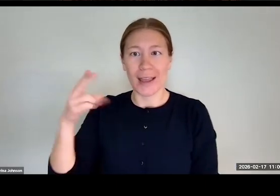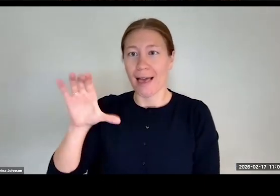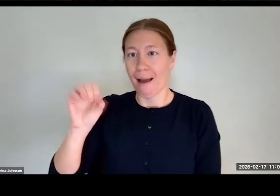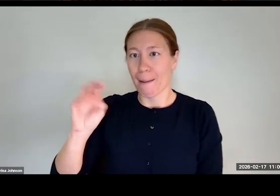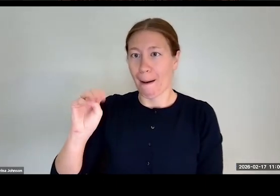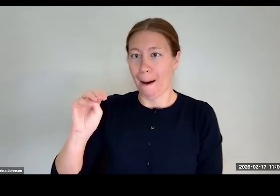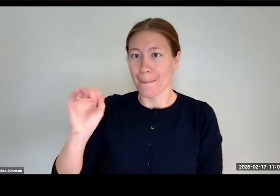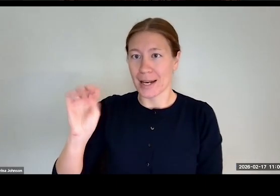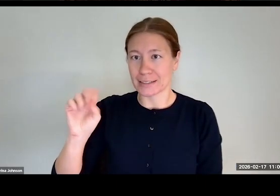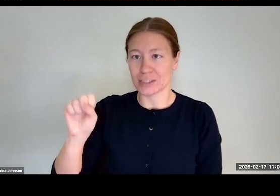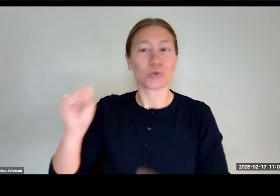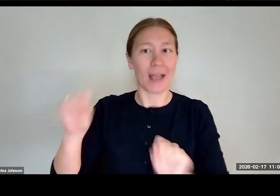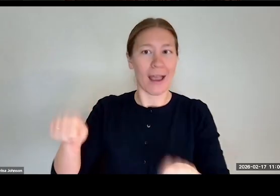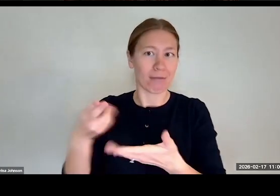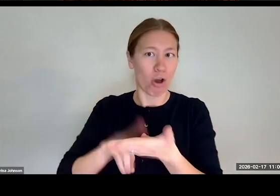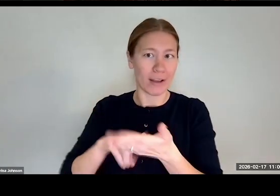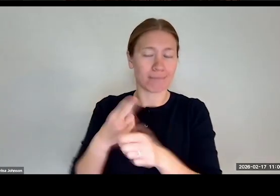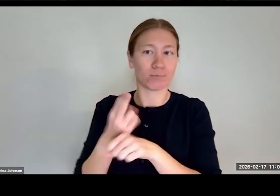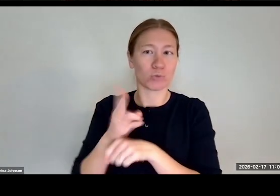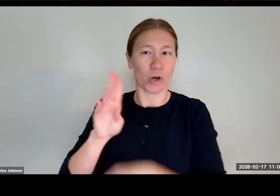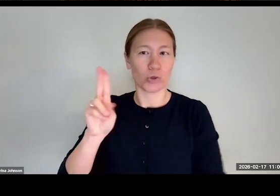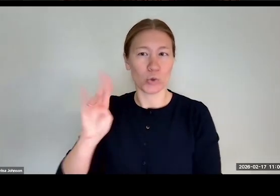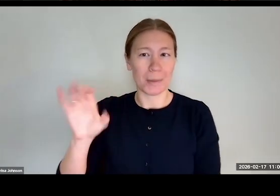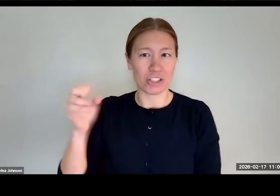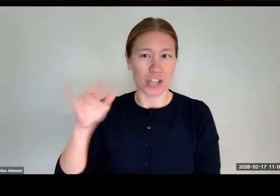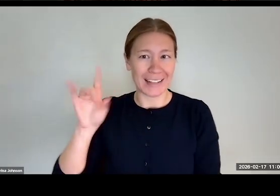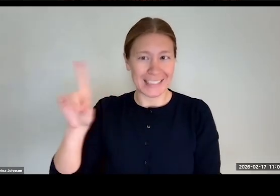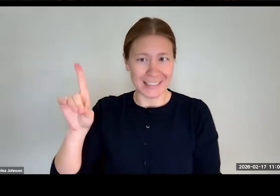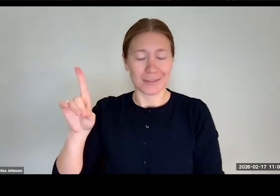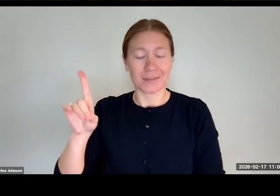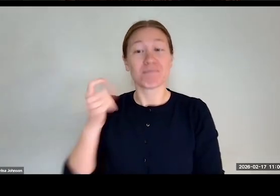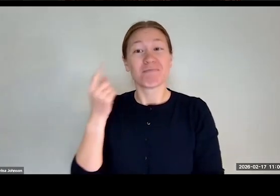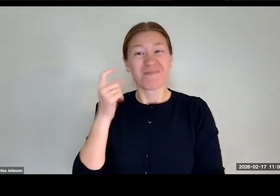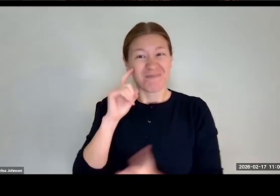And then the one thing that I will caution is once you download the templates and go to use them, it is important